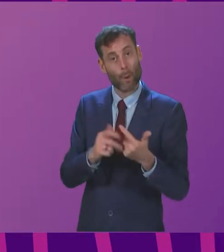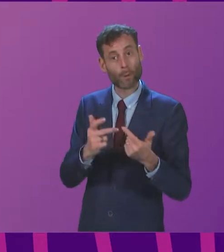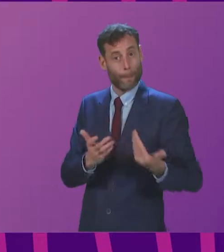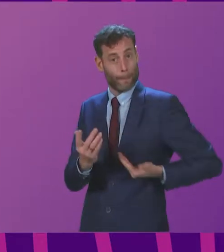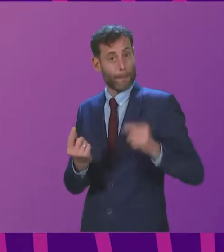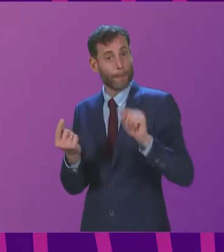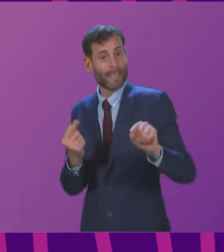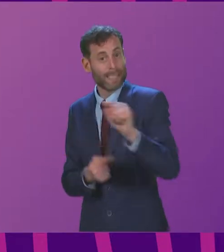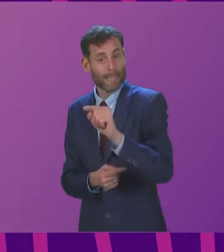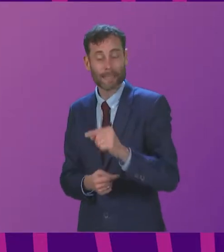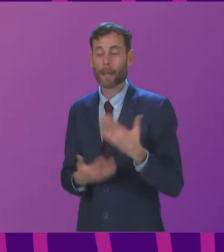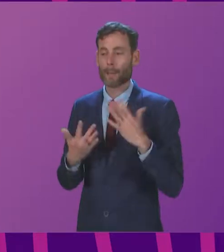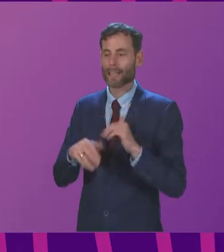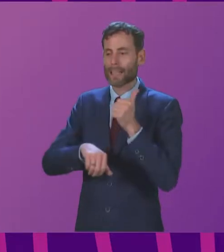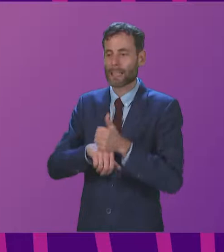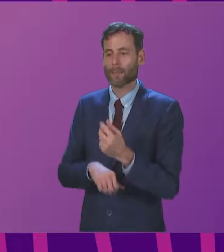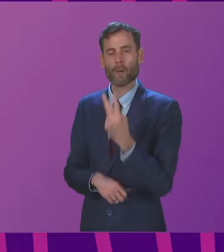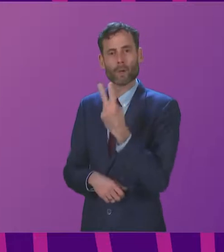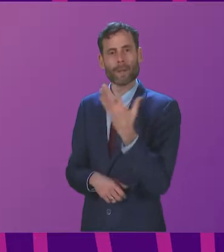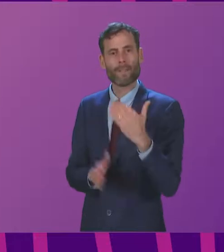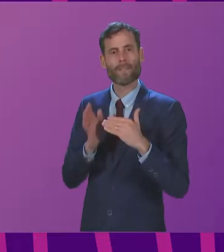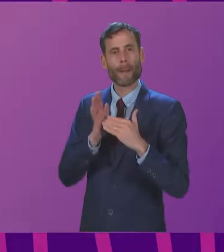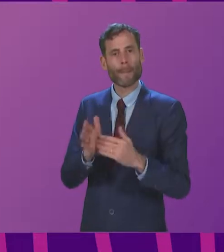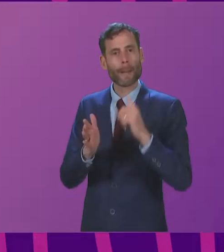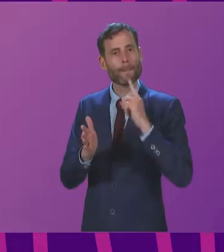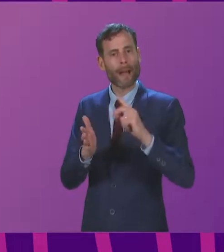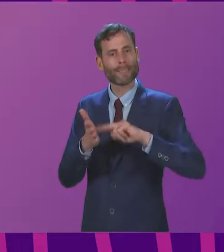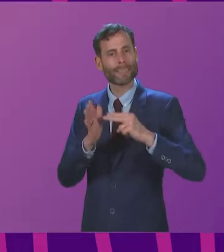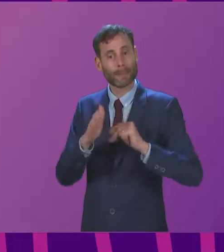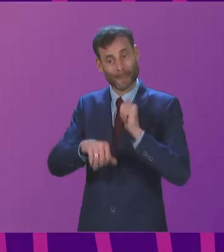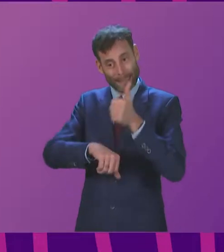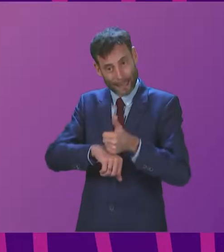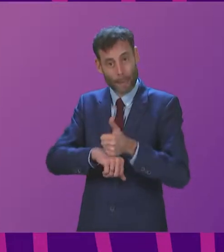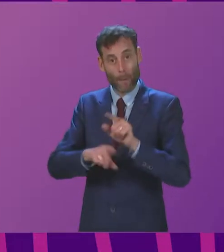the opening of a £25 million scheme to help businesses to improve ventilation.